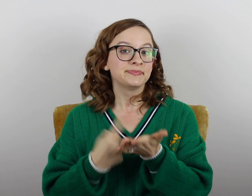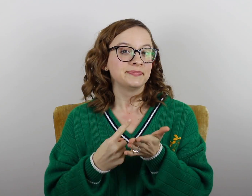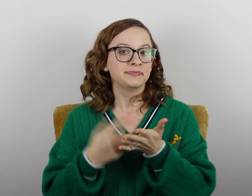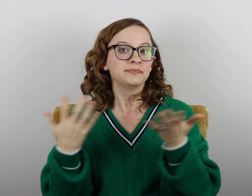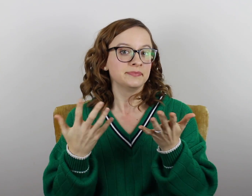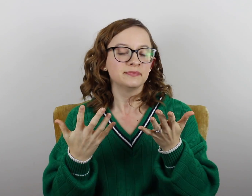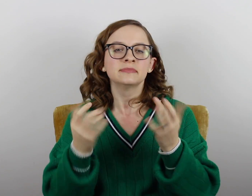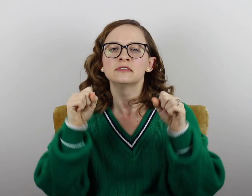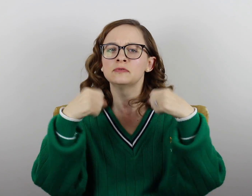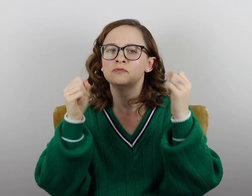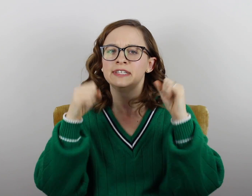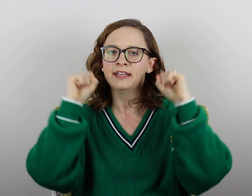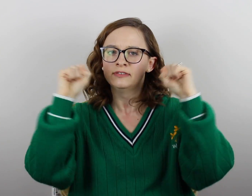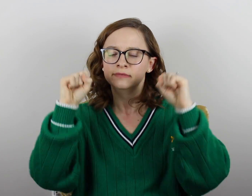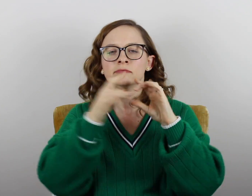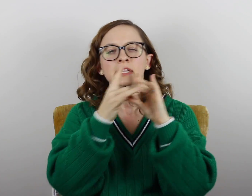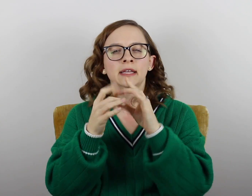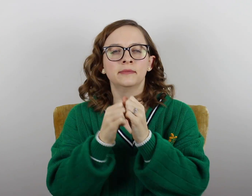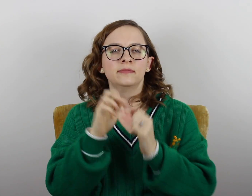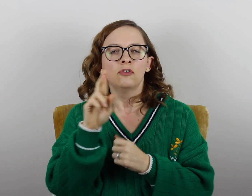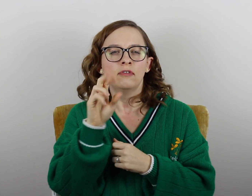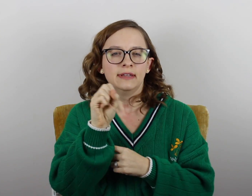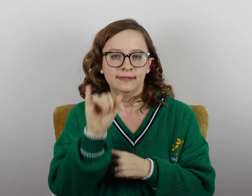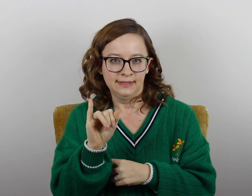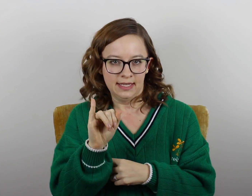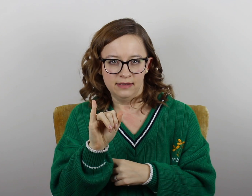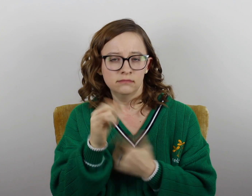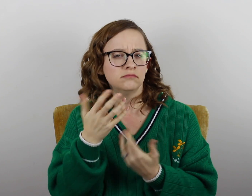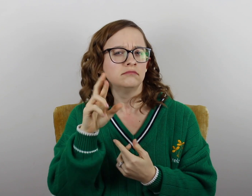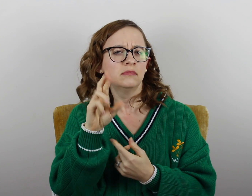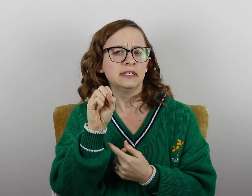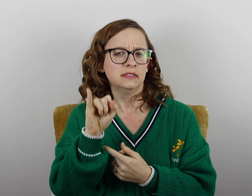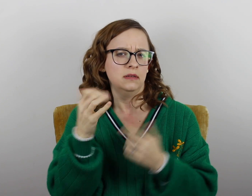So, today I'm going to be talking about wrist exercises related to RSIs.